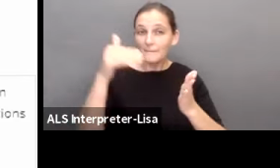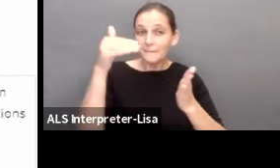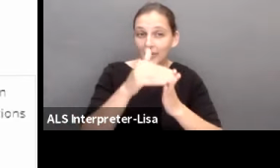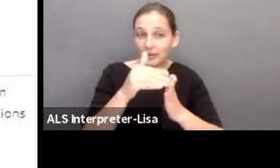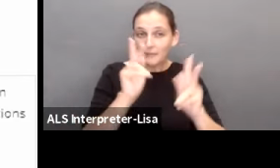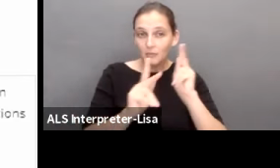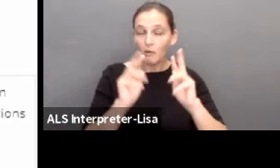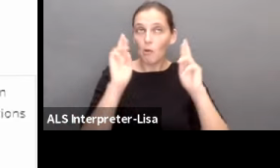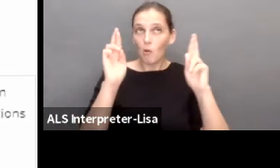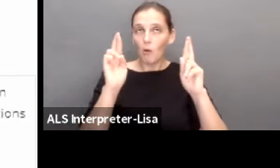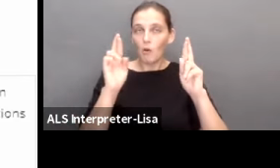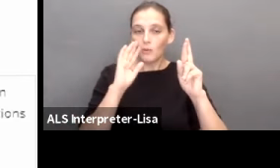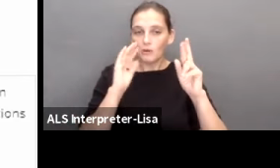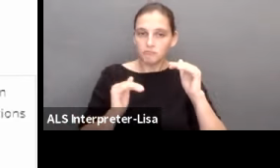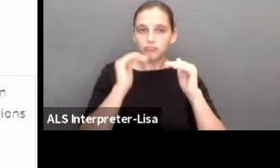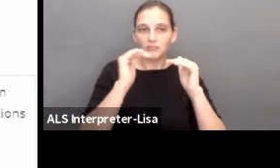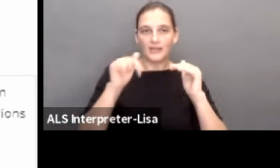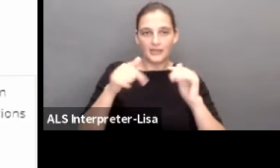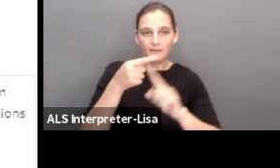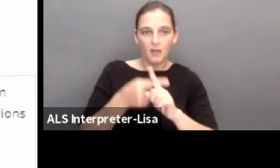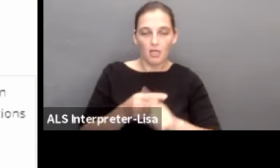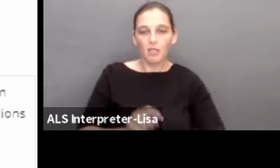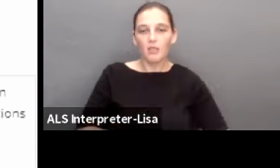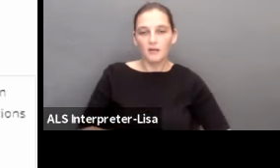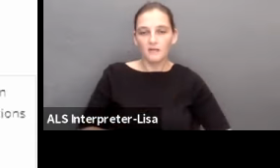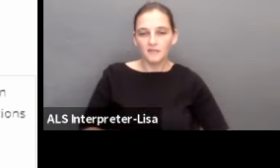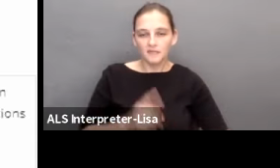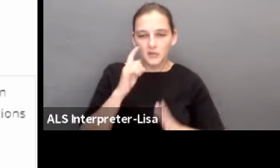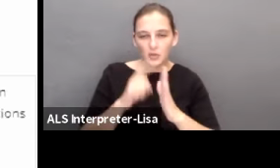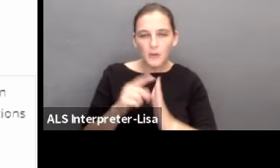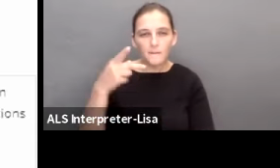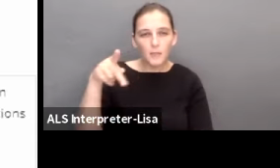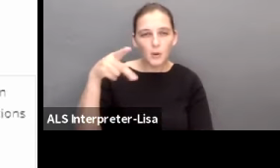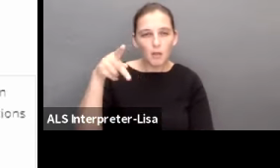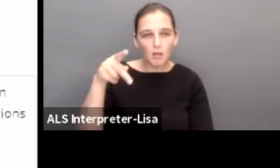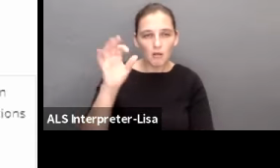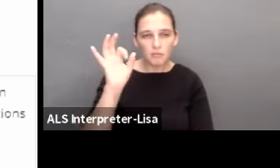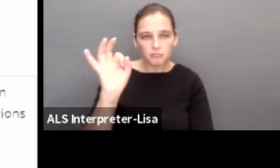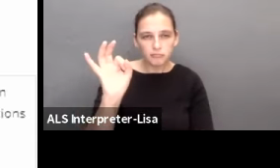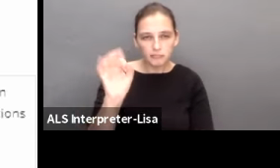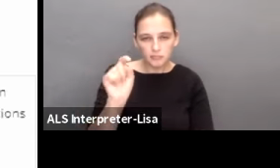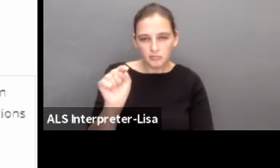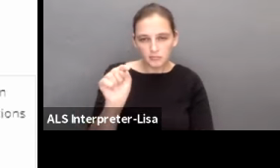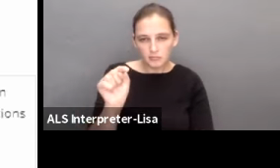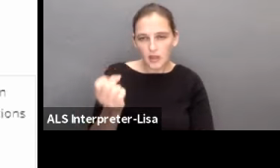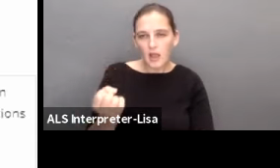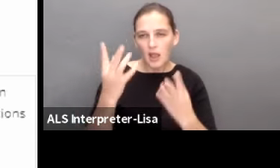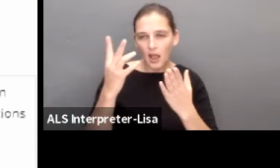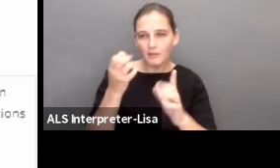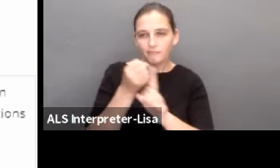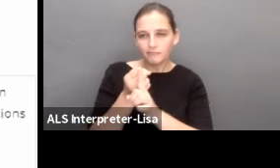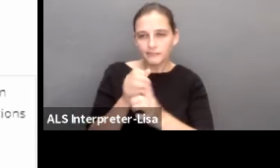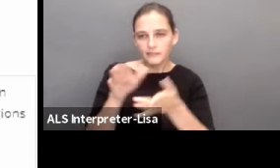by the end of this month. And you can see that little purple dot is the number breakthrough deaths. The green is breakthrough